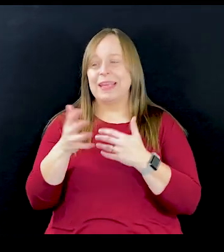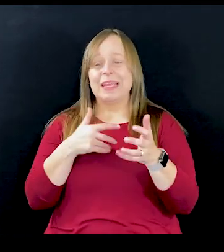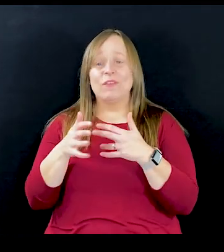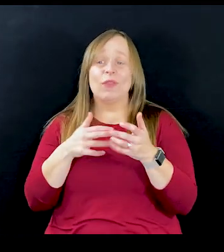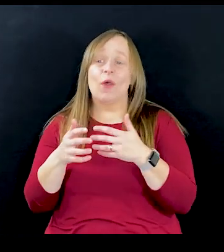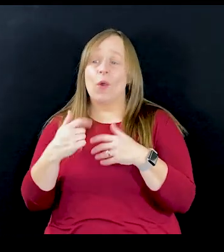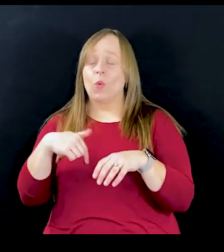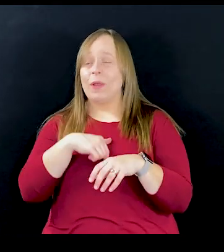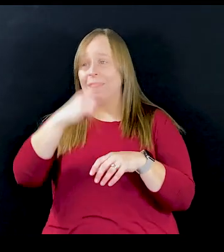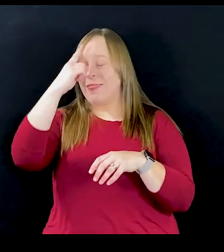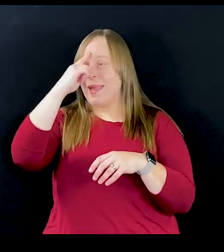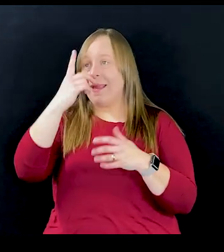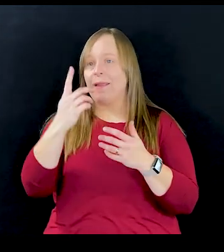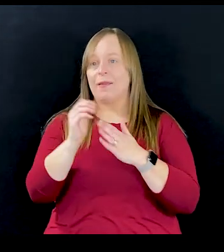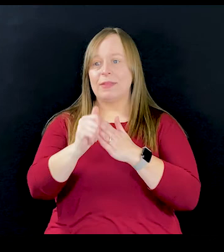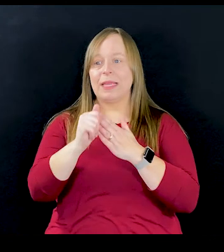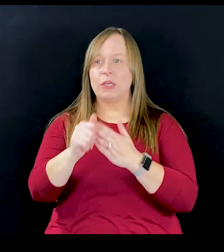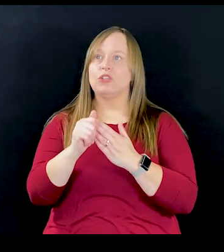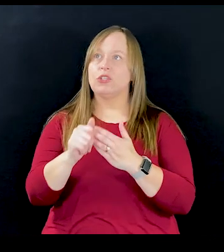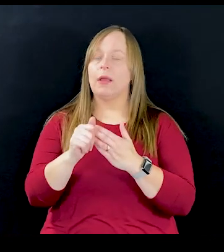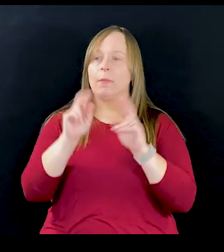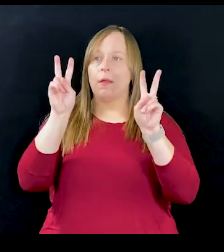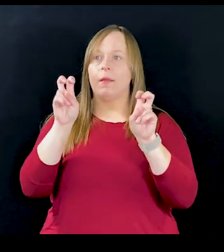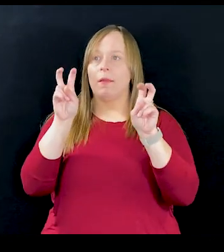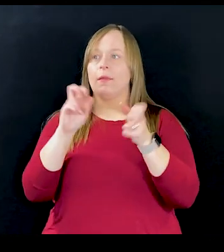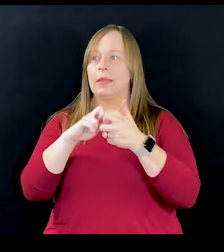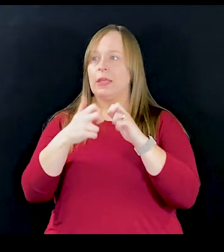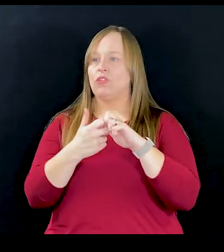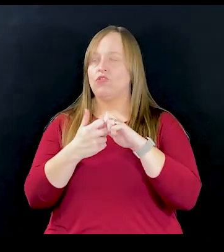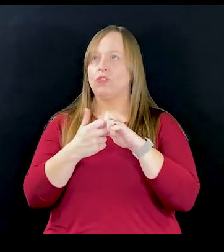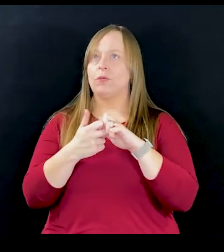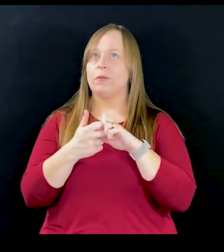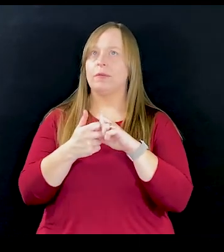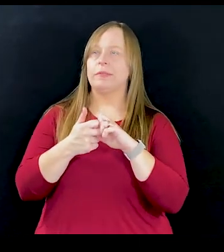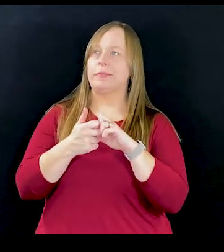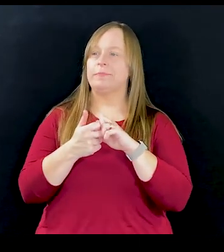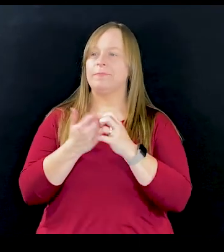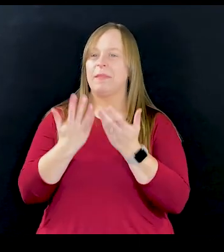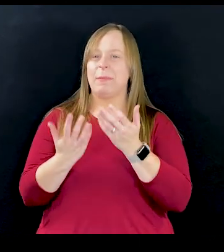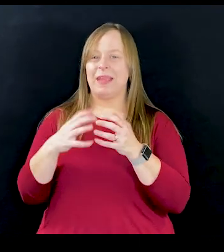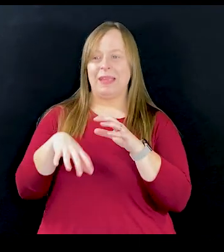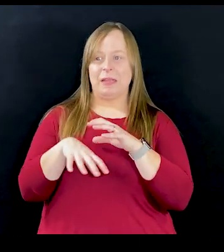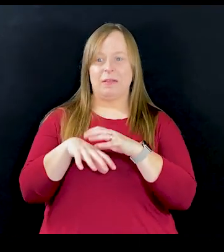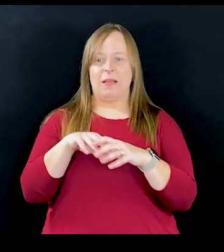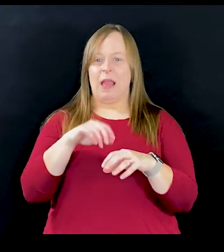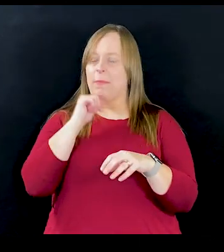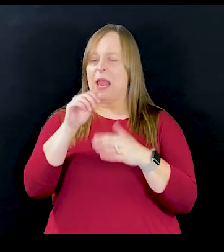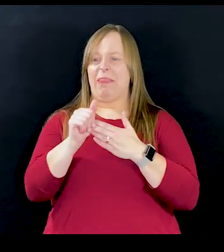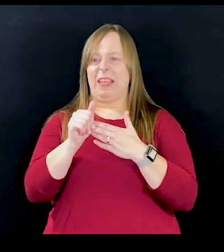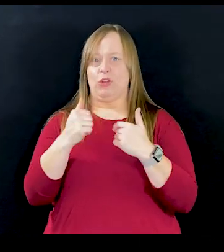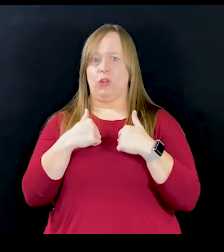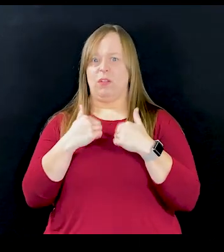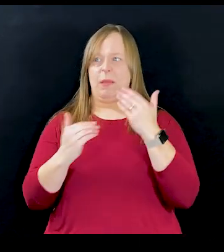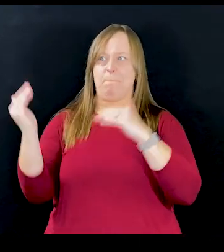And even though we may think of leadership in these issues to be perhaps outside of us or above us